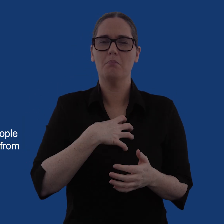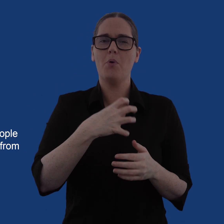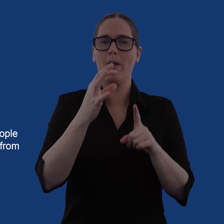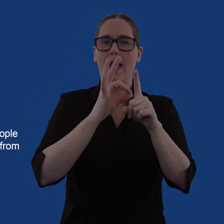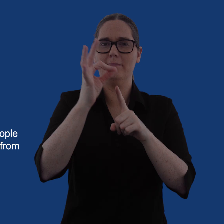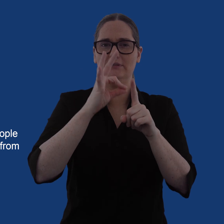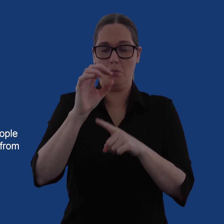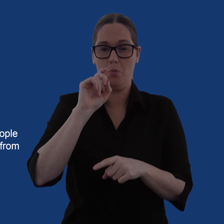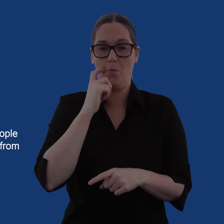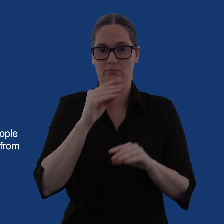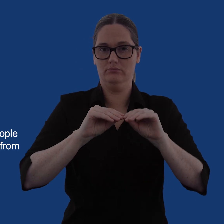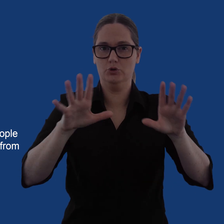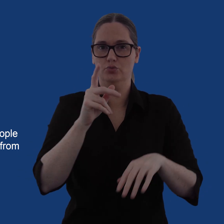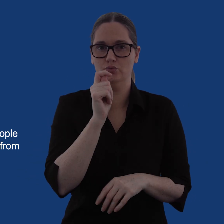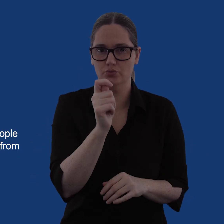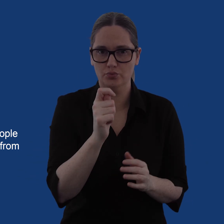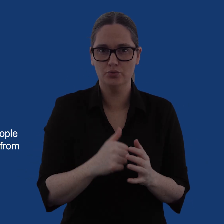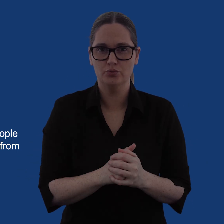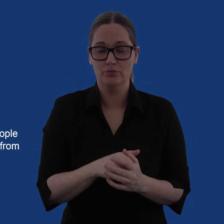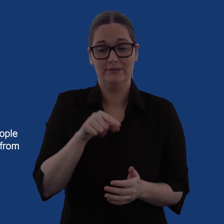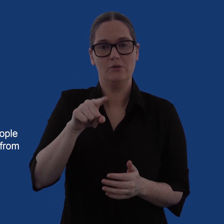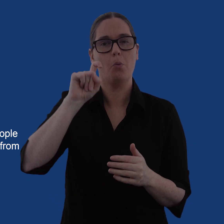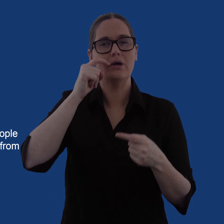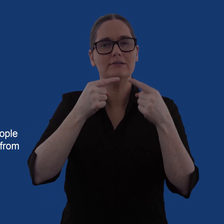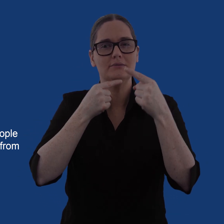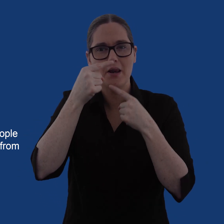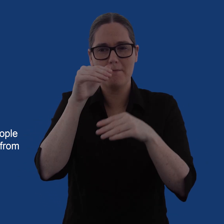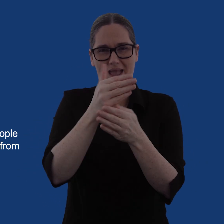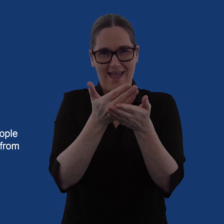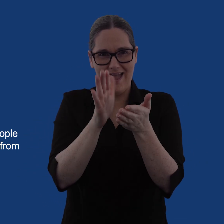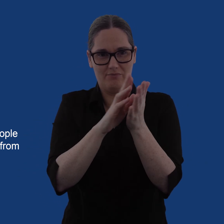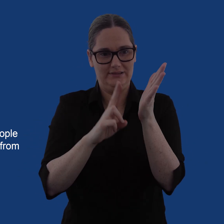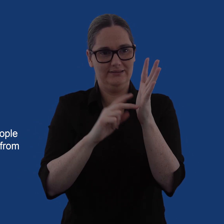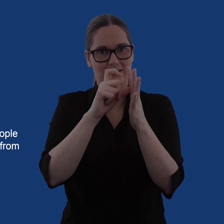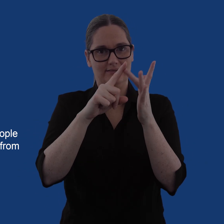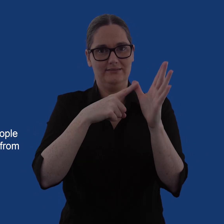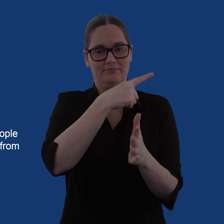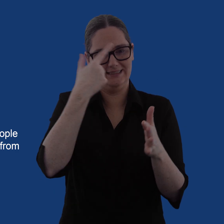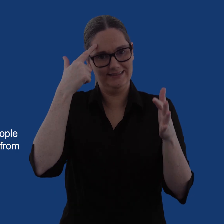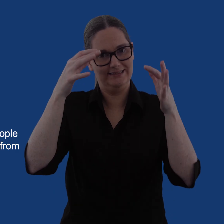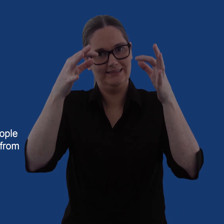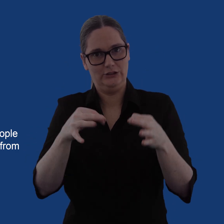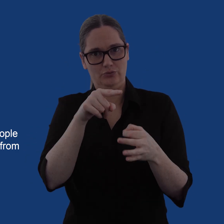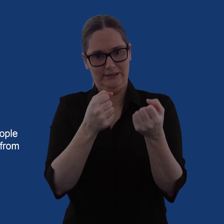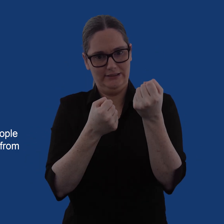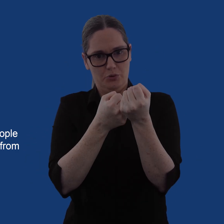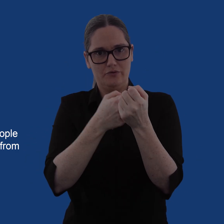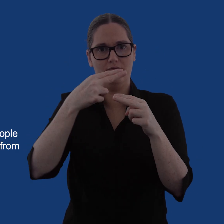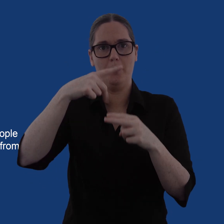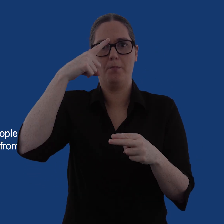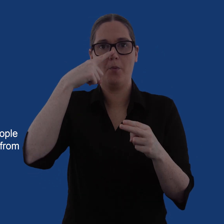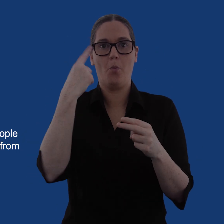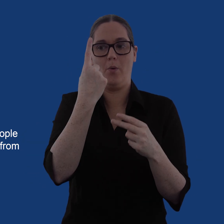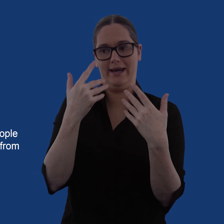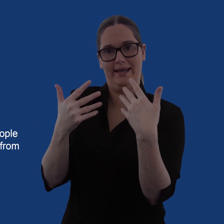More updates are coming to explain how the NDIA makes decisions about supporting people